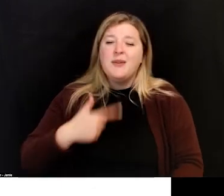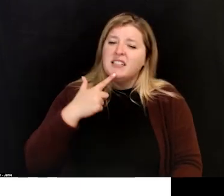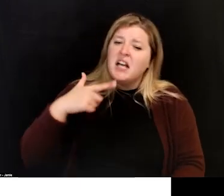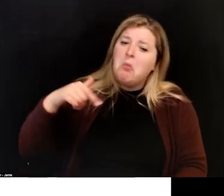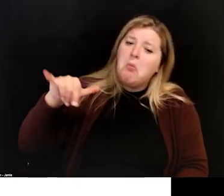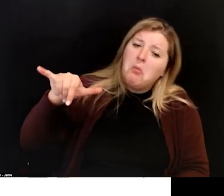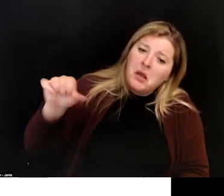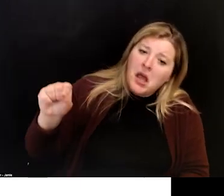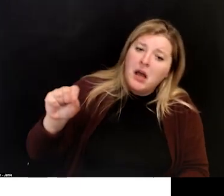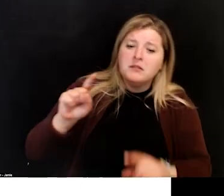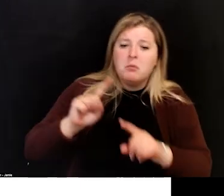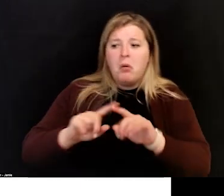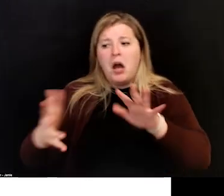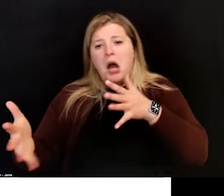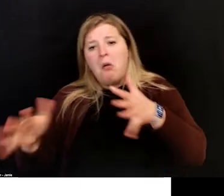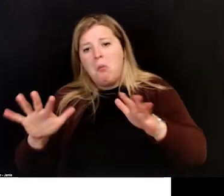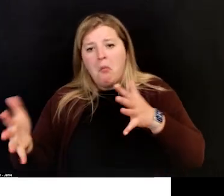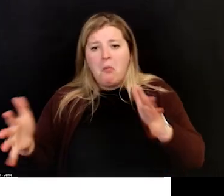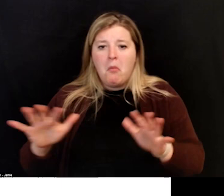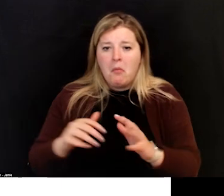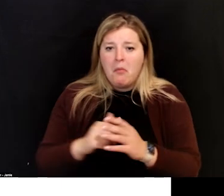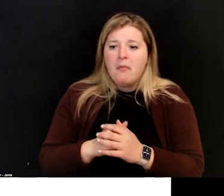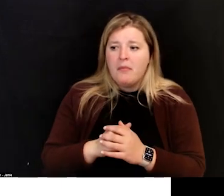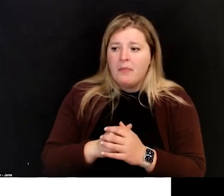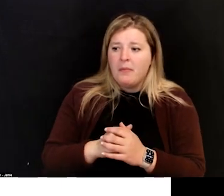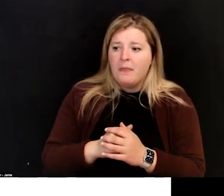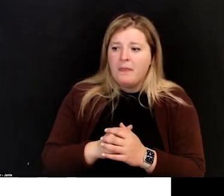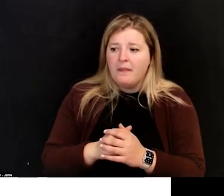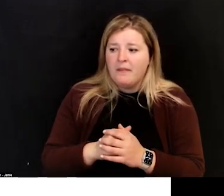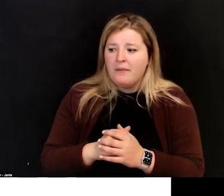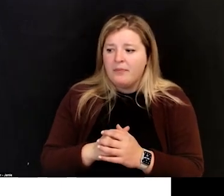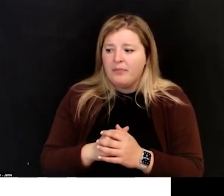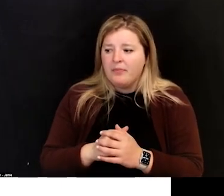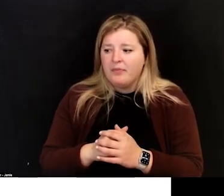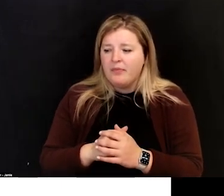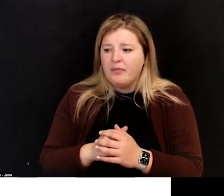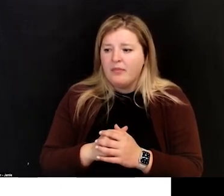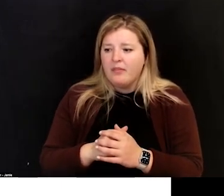in a way that did not let them off the hook but at the same time had them understand,